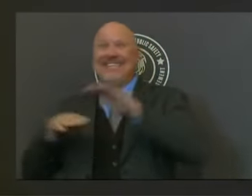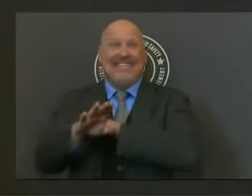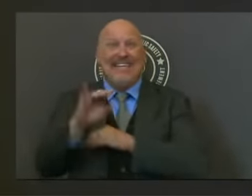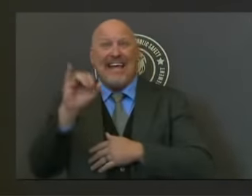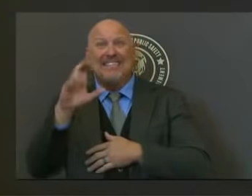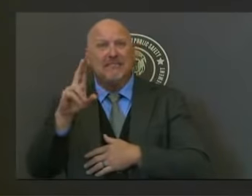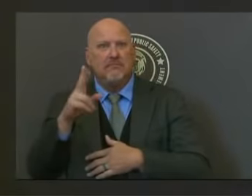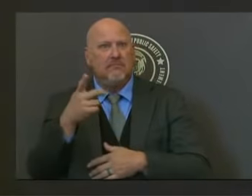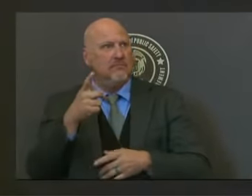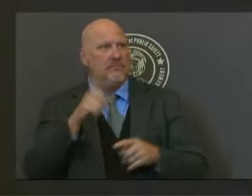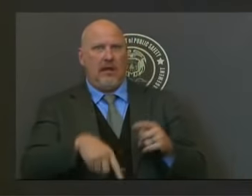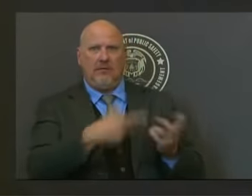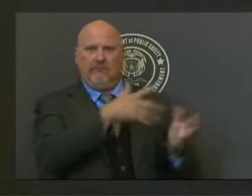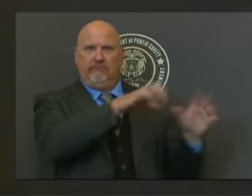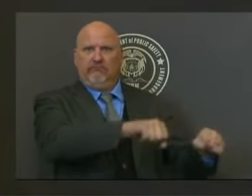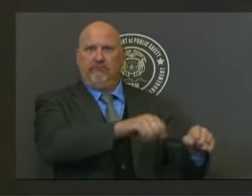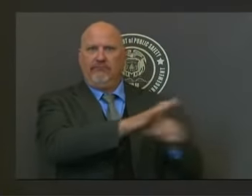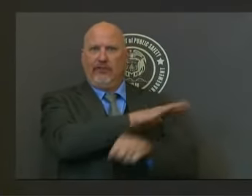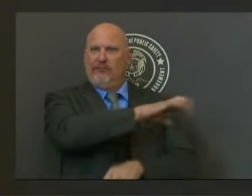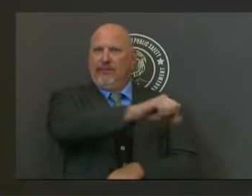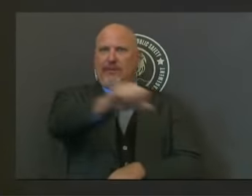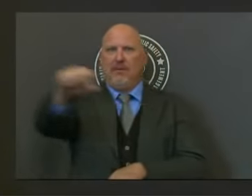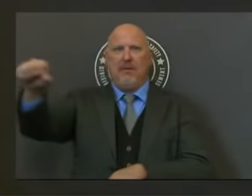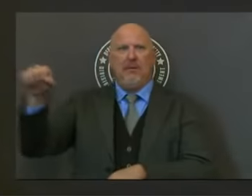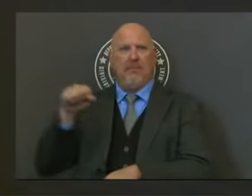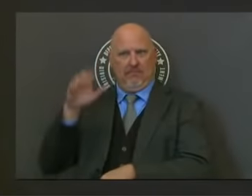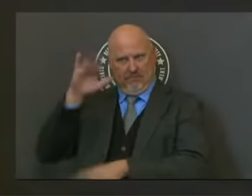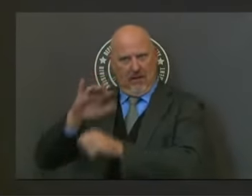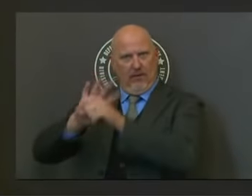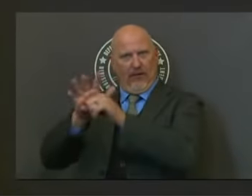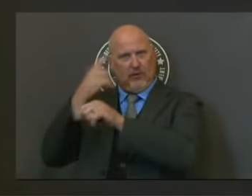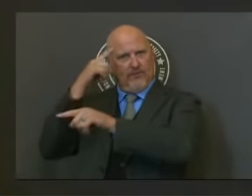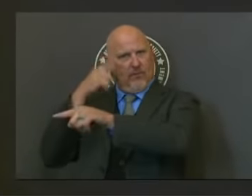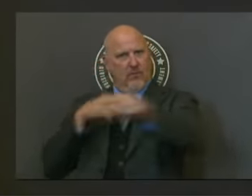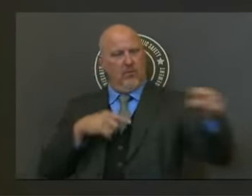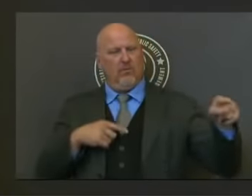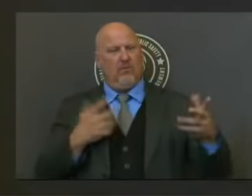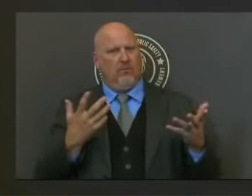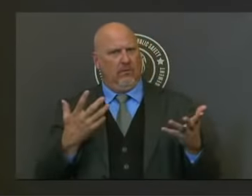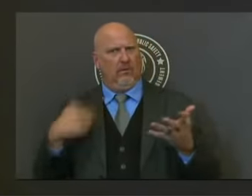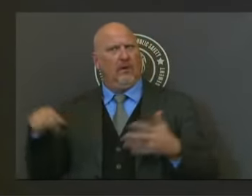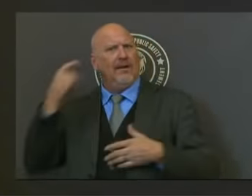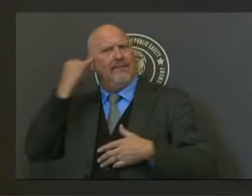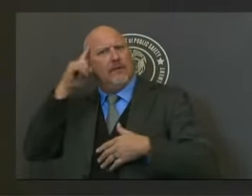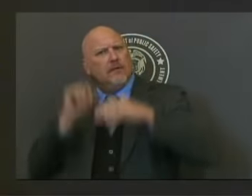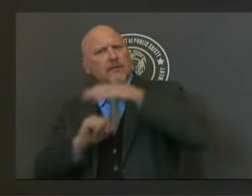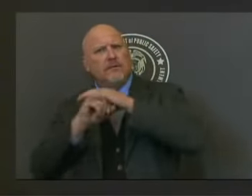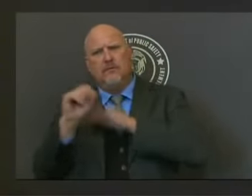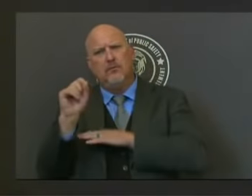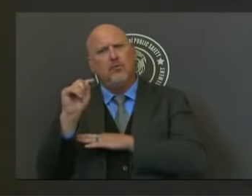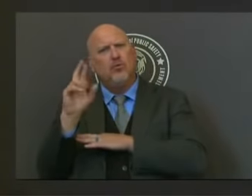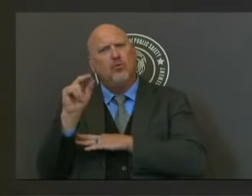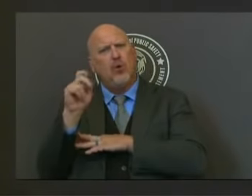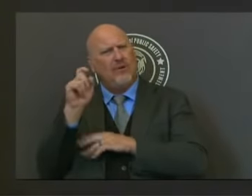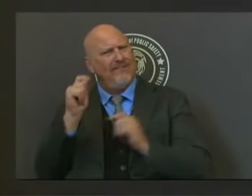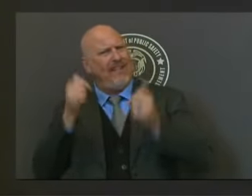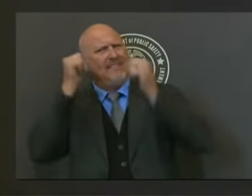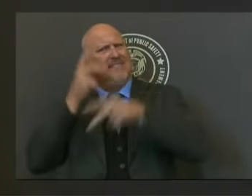you name it if they need a icy icy unit they need to have that